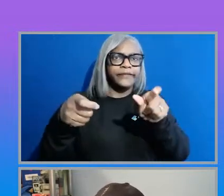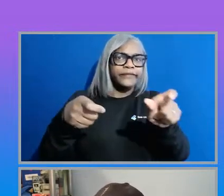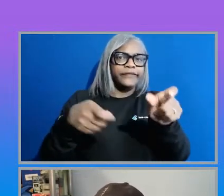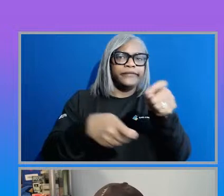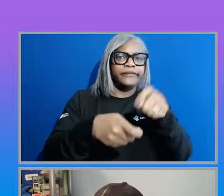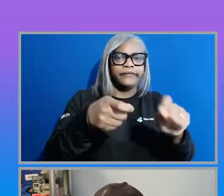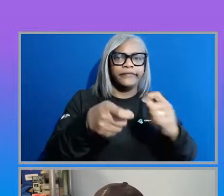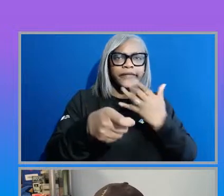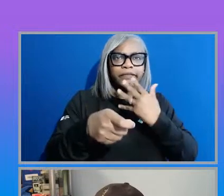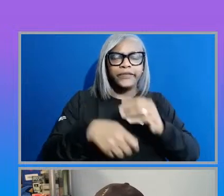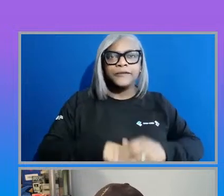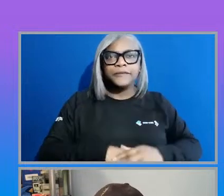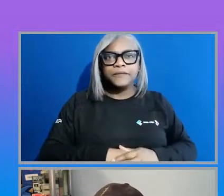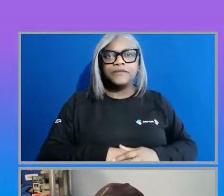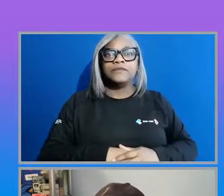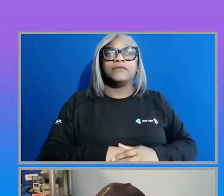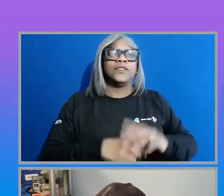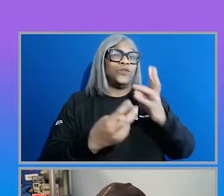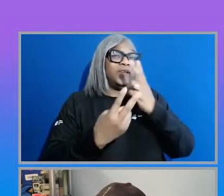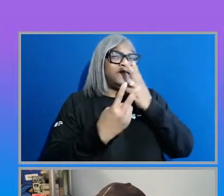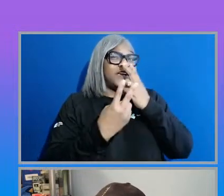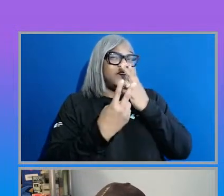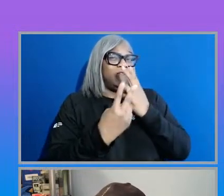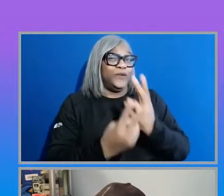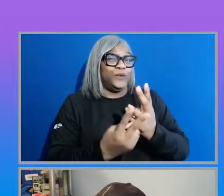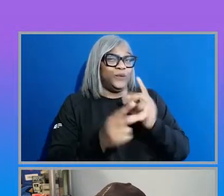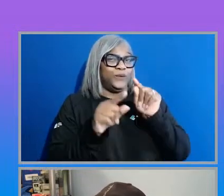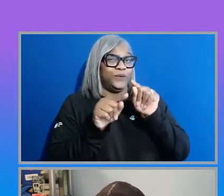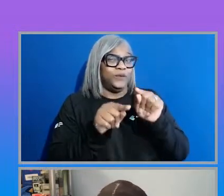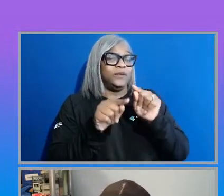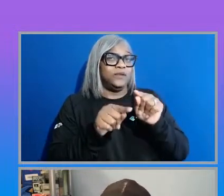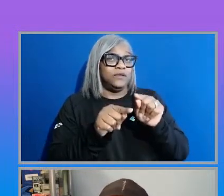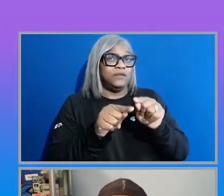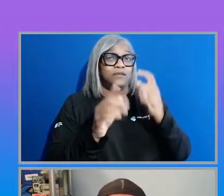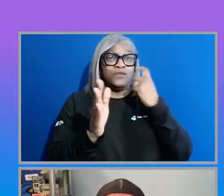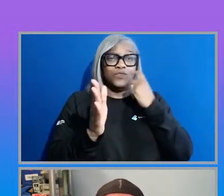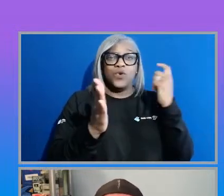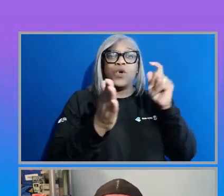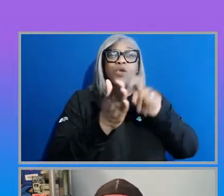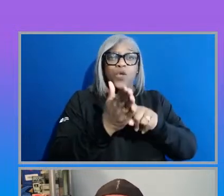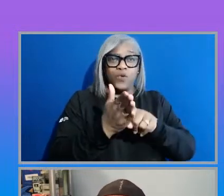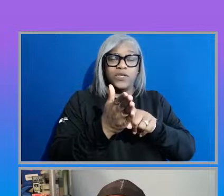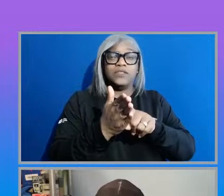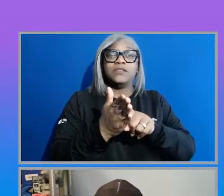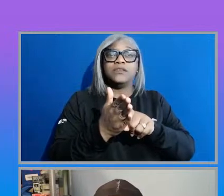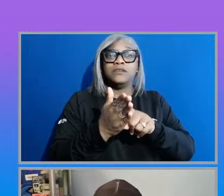if I go into view issues, what you can see is the report not